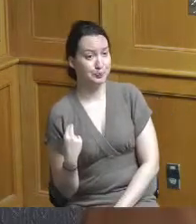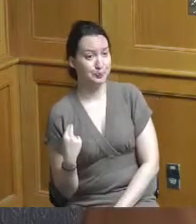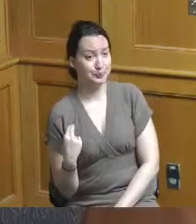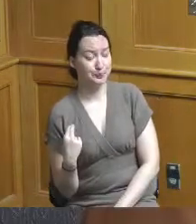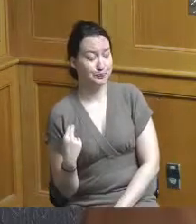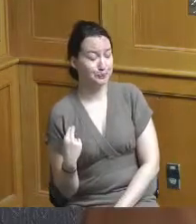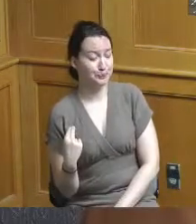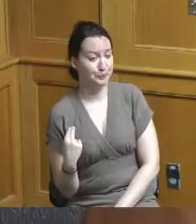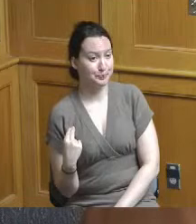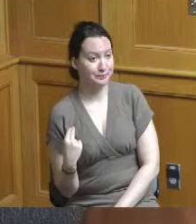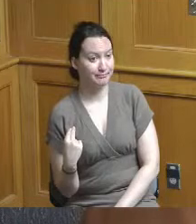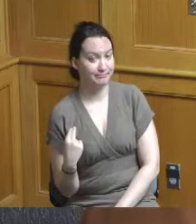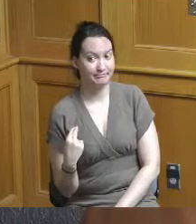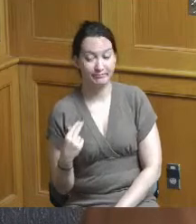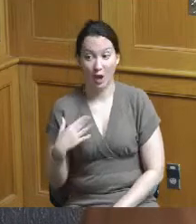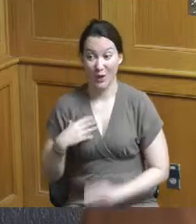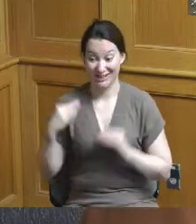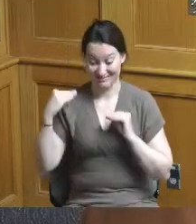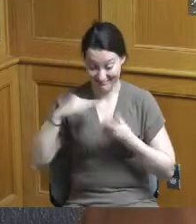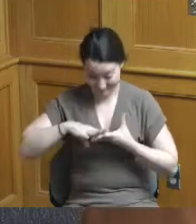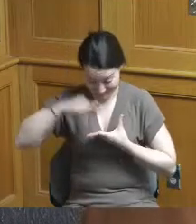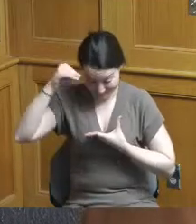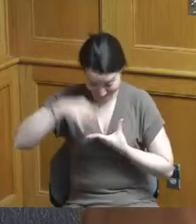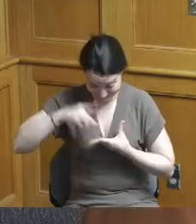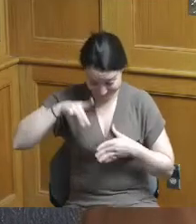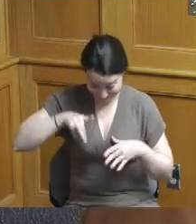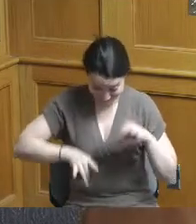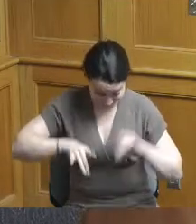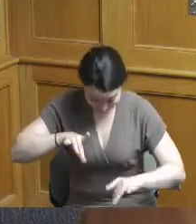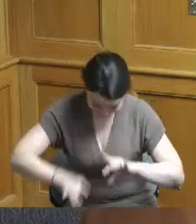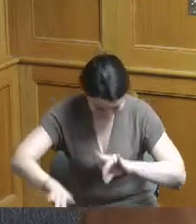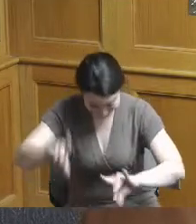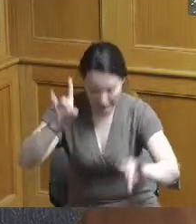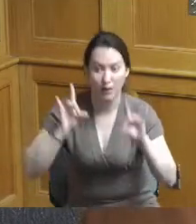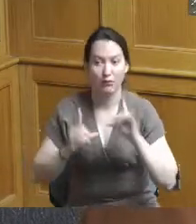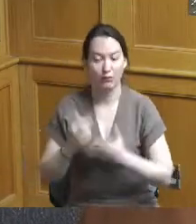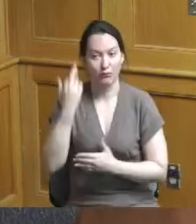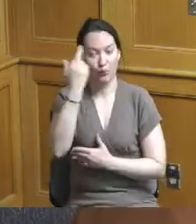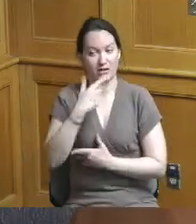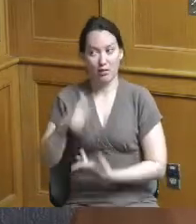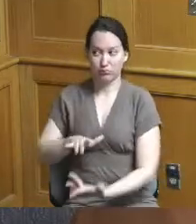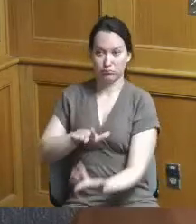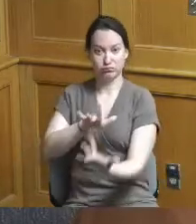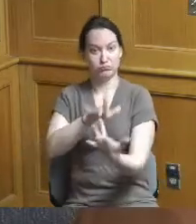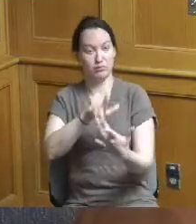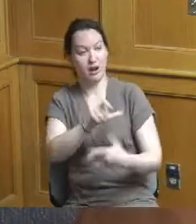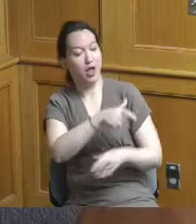so we're on the job training on the job learning and that's why I reach out to others who are in